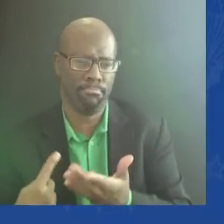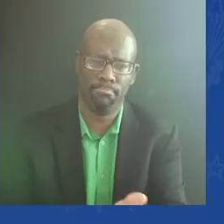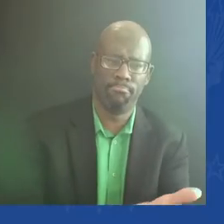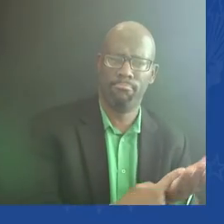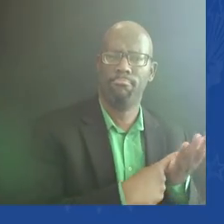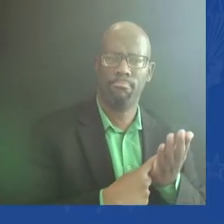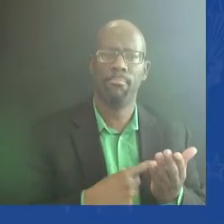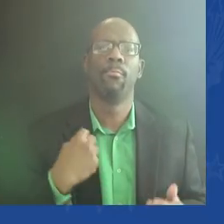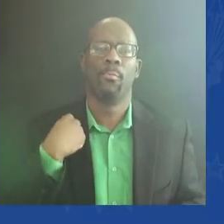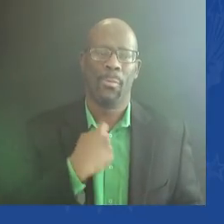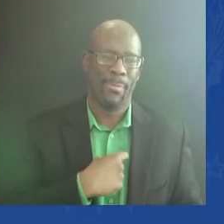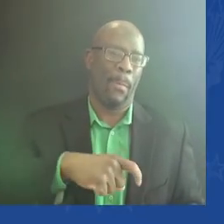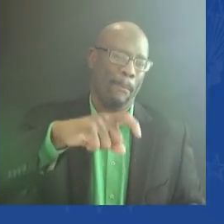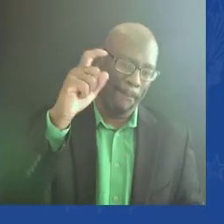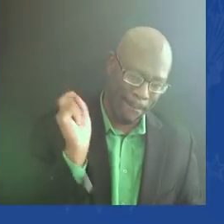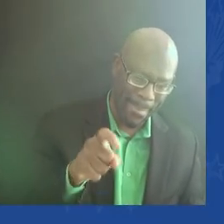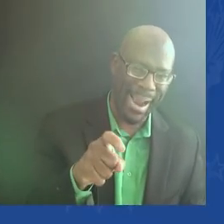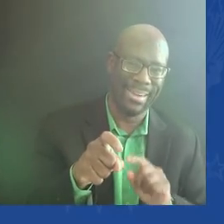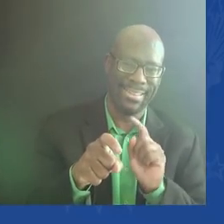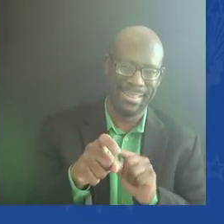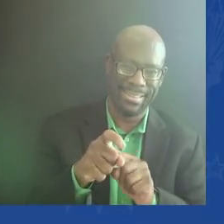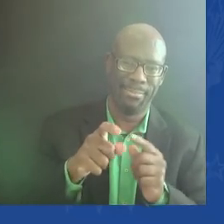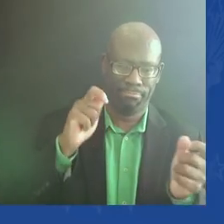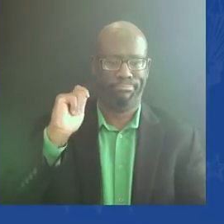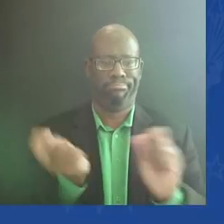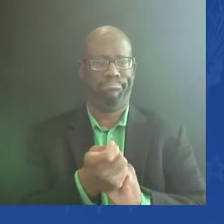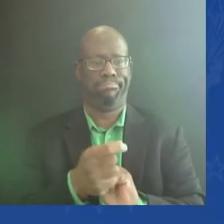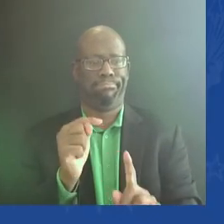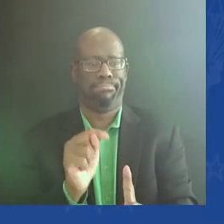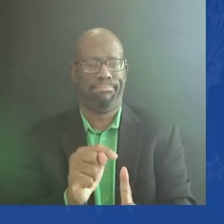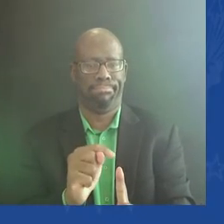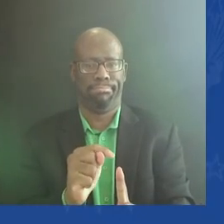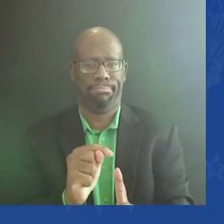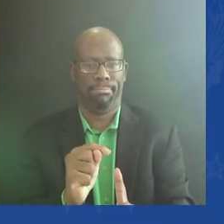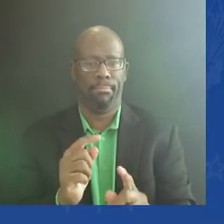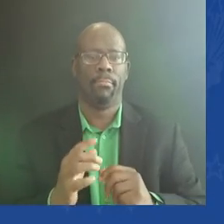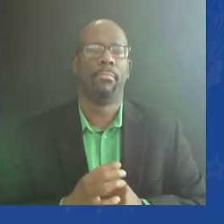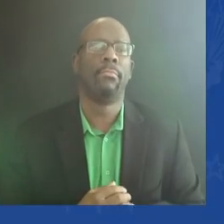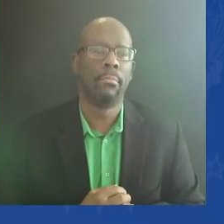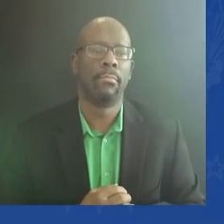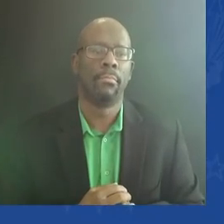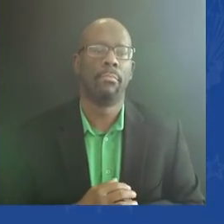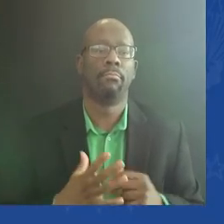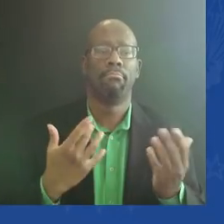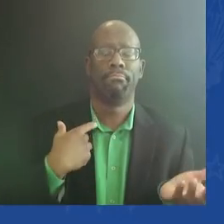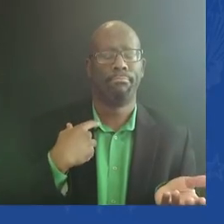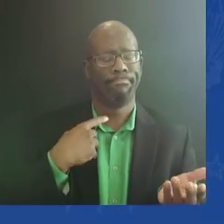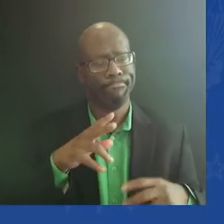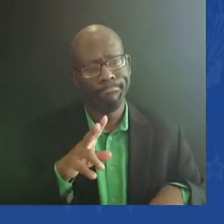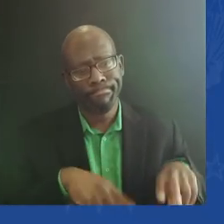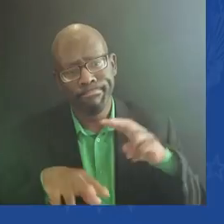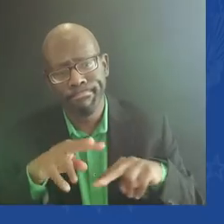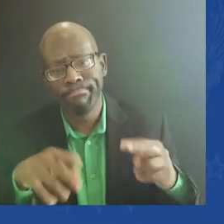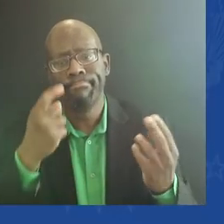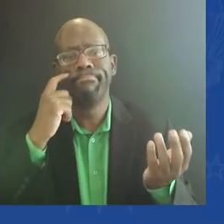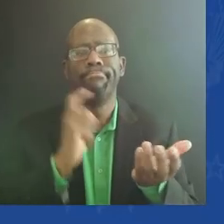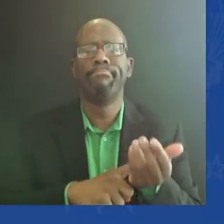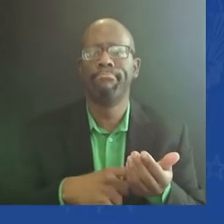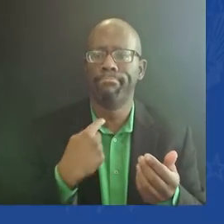which I found that I think we're continuing to suffer from the very bad judgments that President Trump